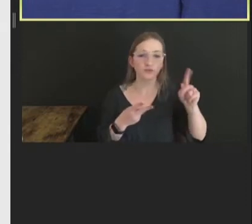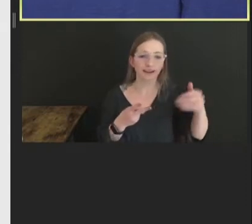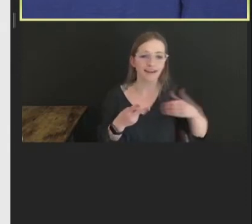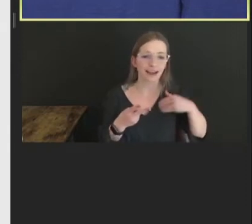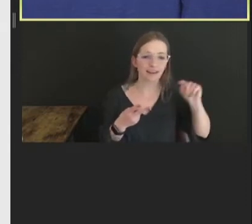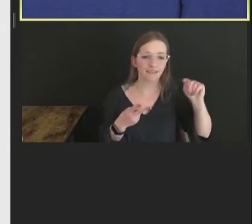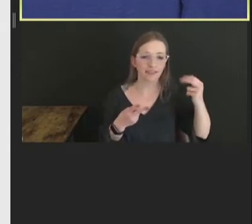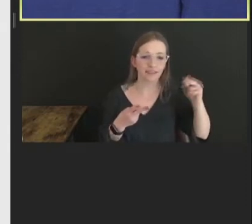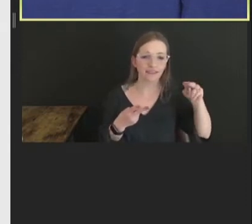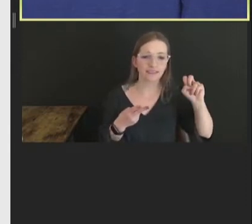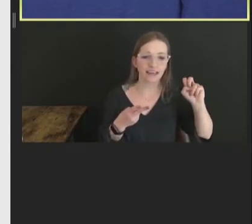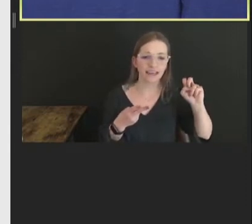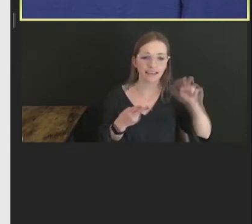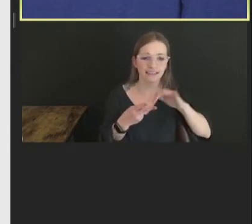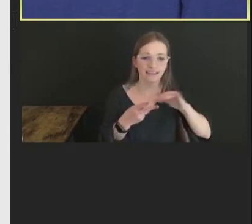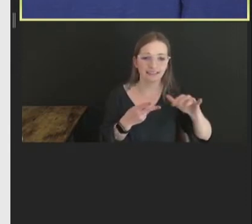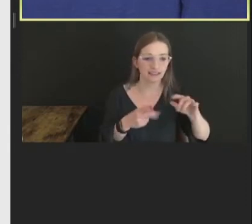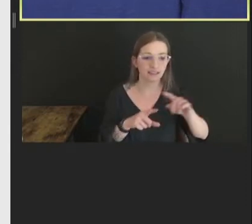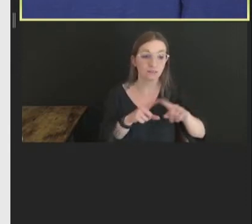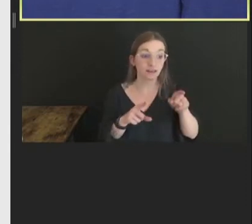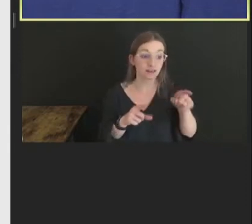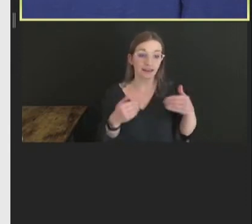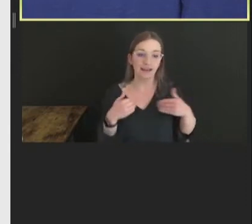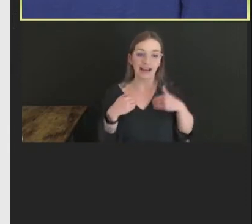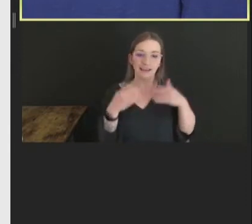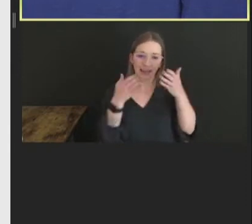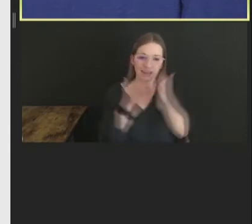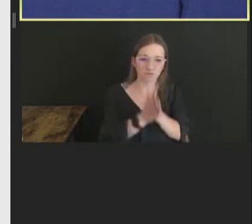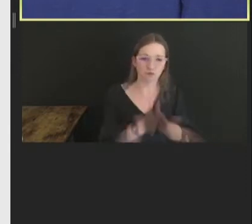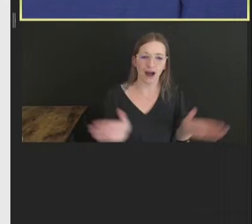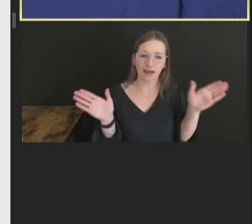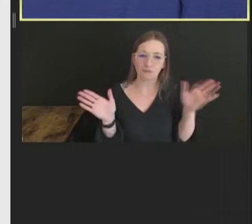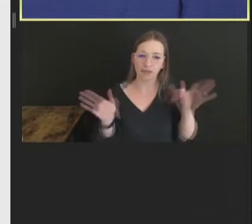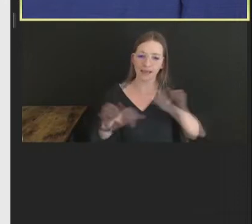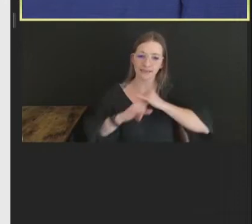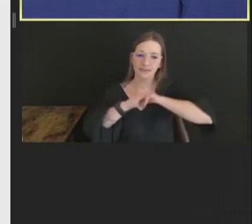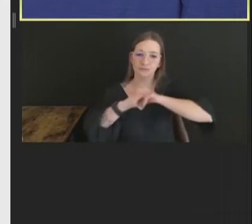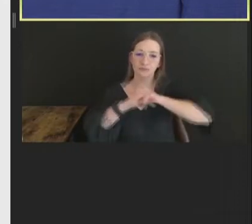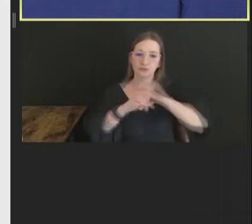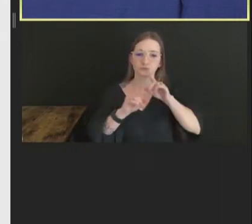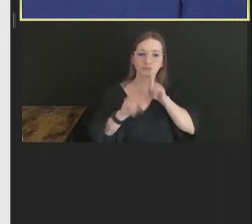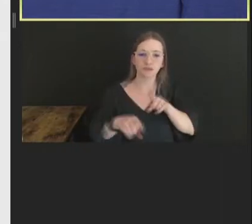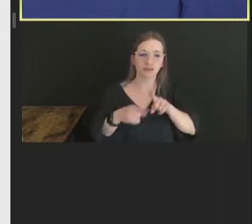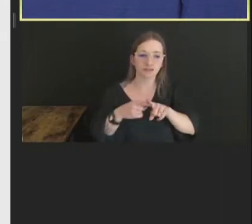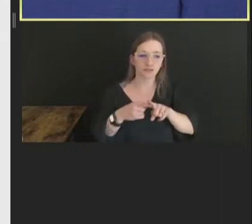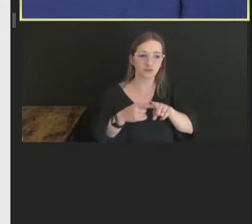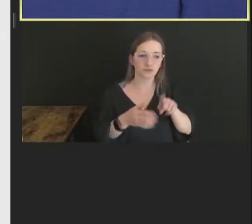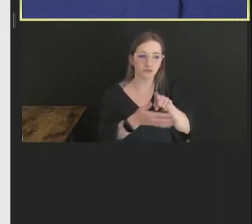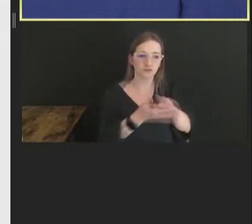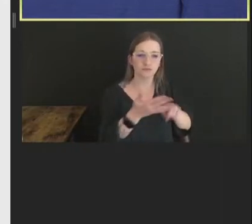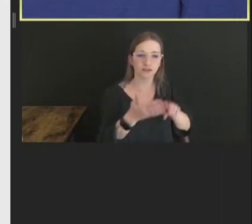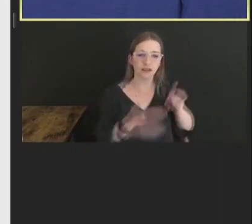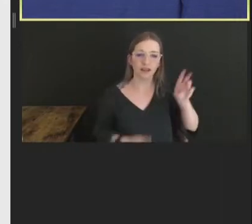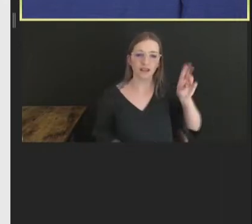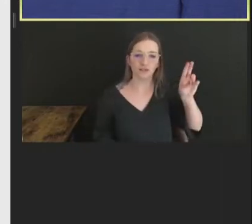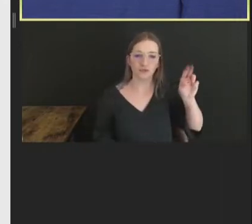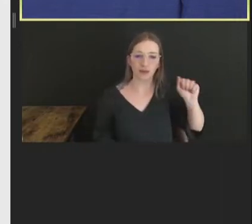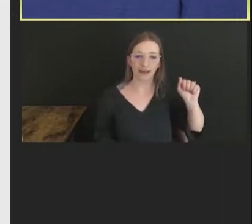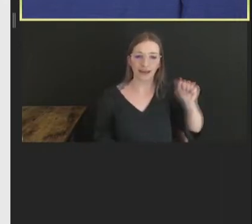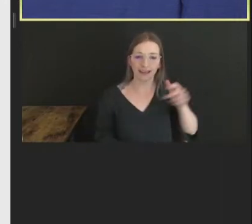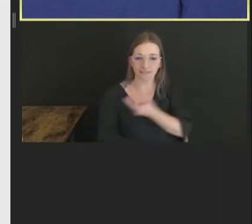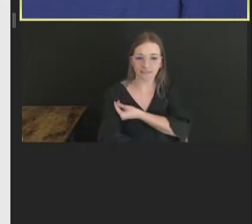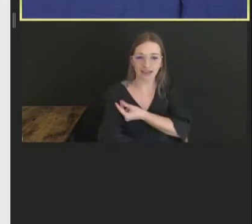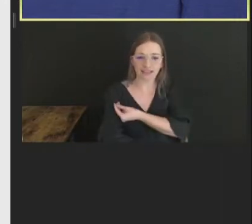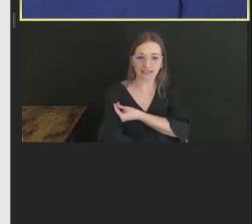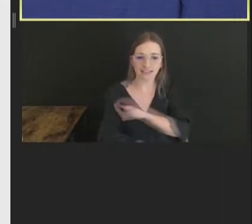immune response to these vaccines. And we are doing an exhaust of analysis on B memory cells,